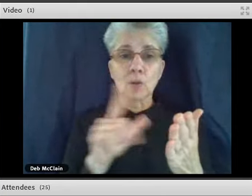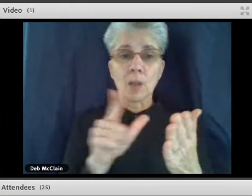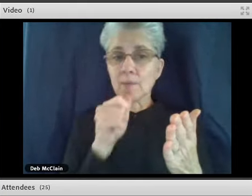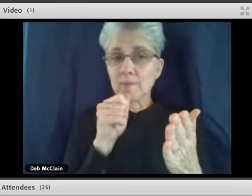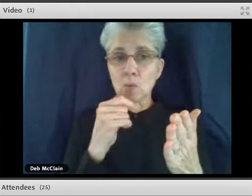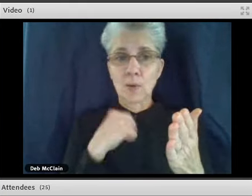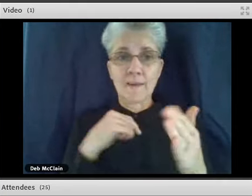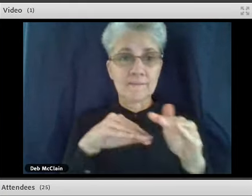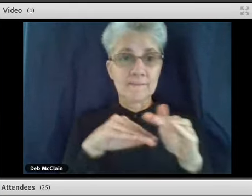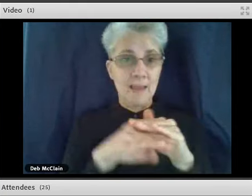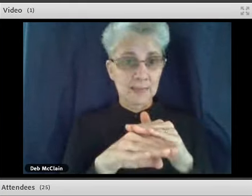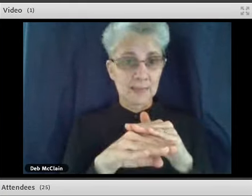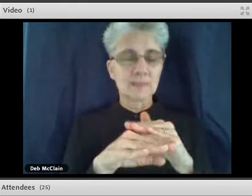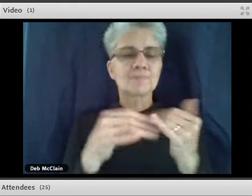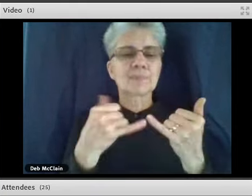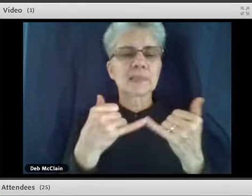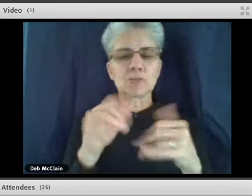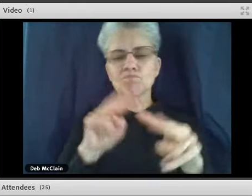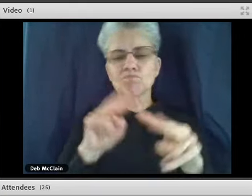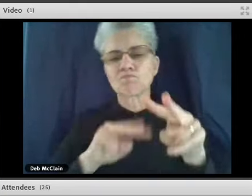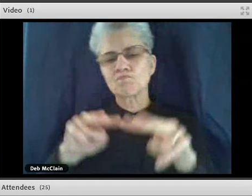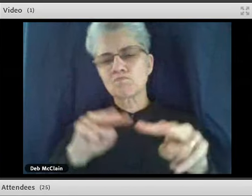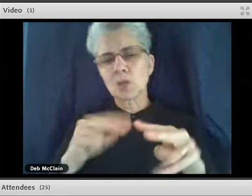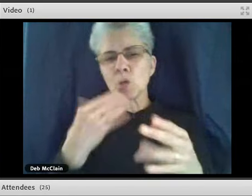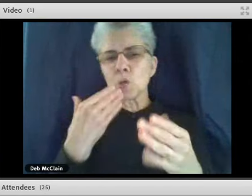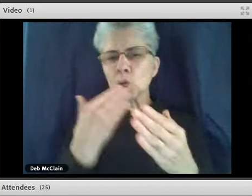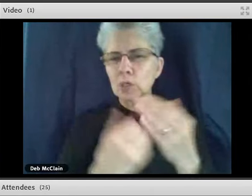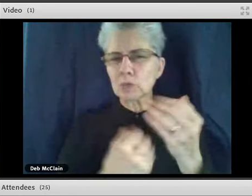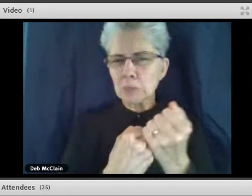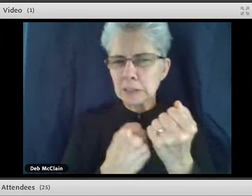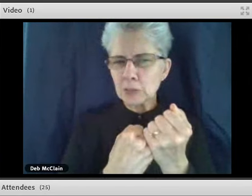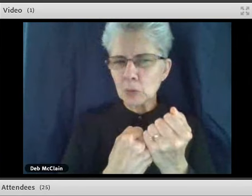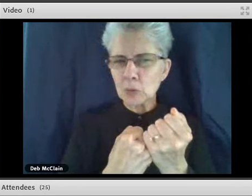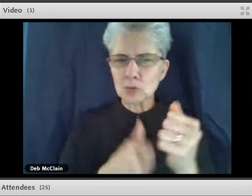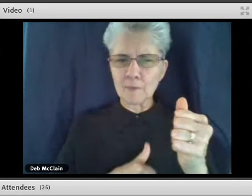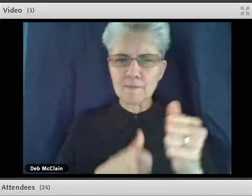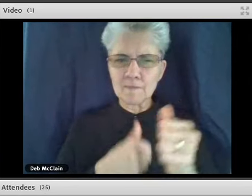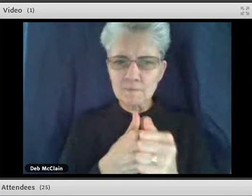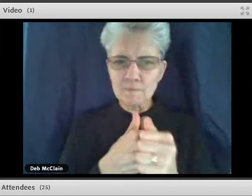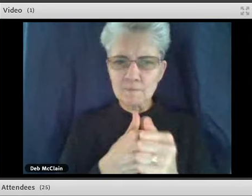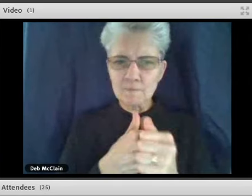and things that might be, like, a good medical library. Even if you don't have access, you can still look at,